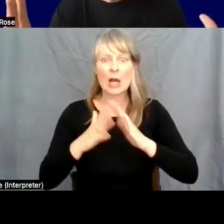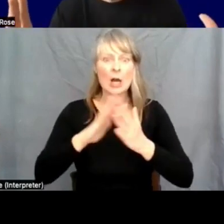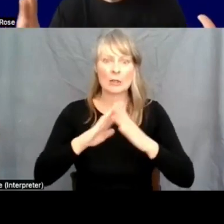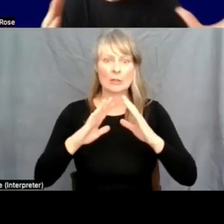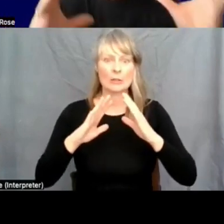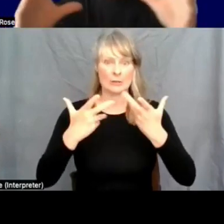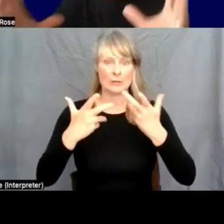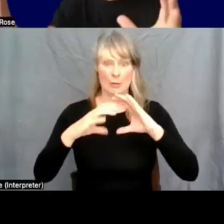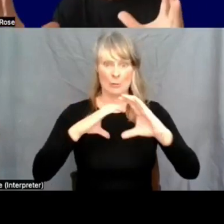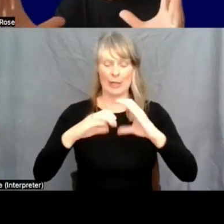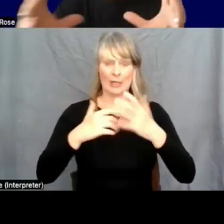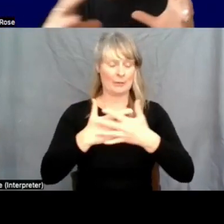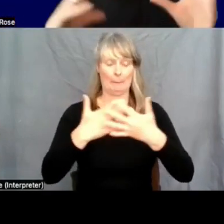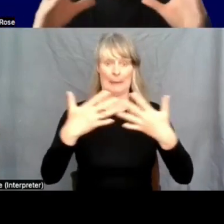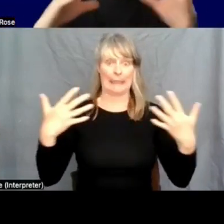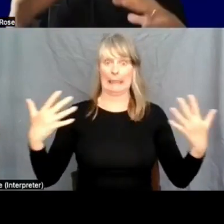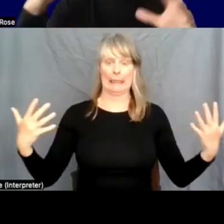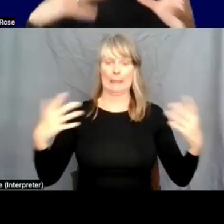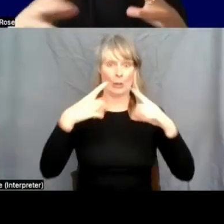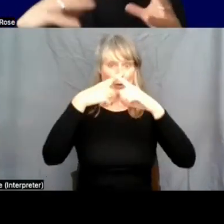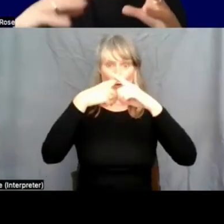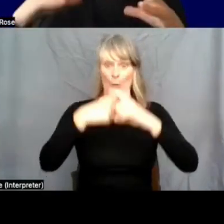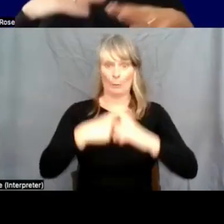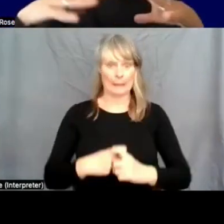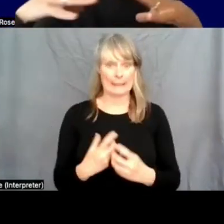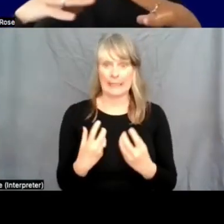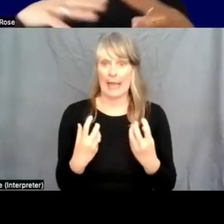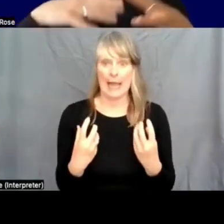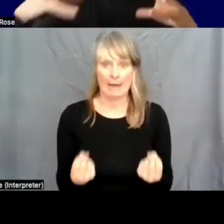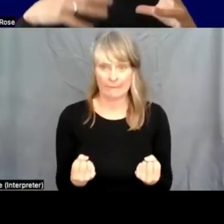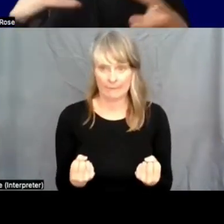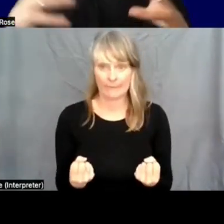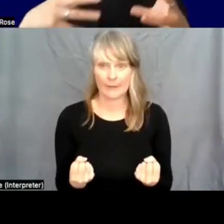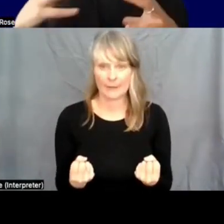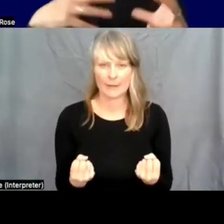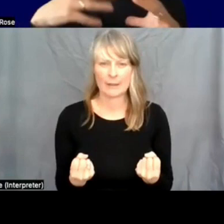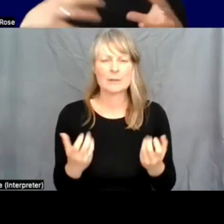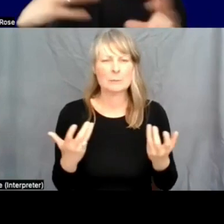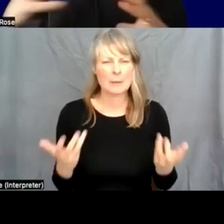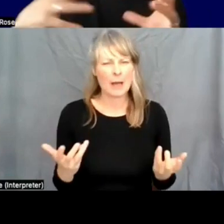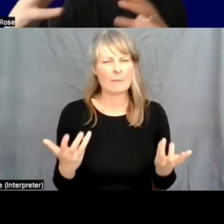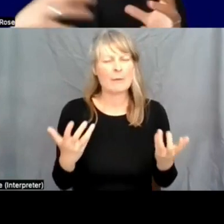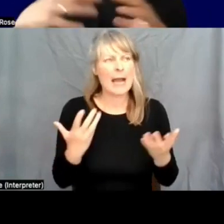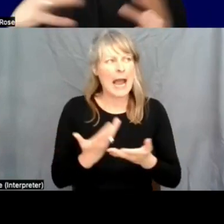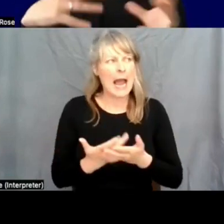lot to it. It is complex. So we want to start the beginning bit of how do we start to let you know,